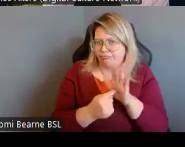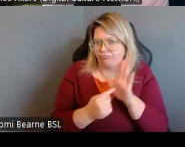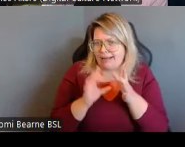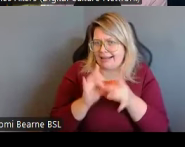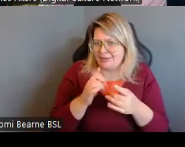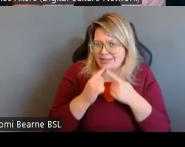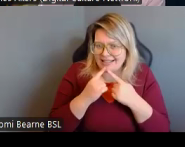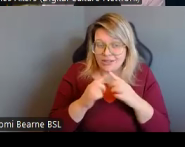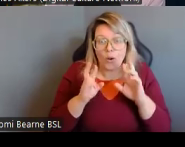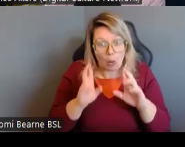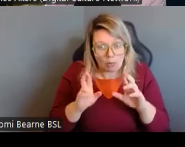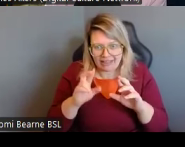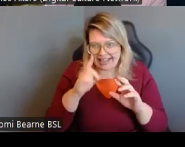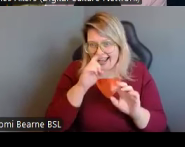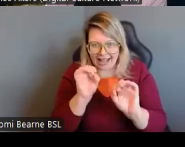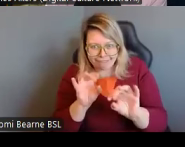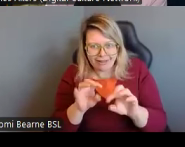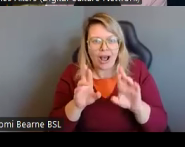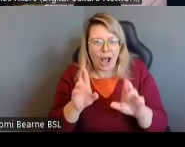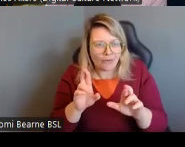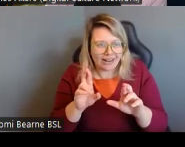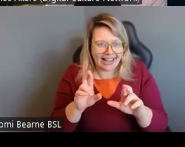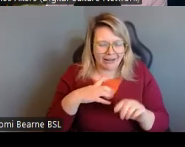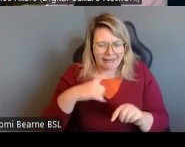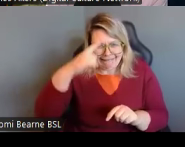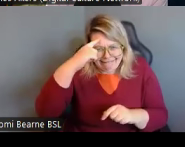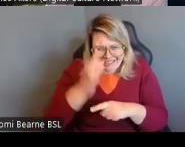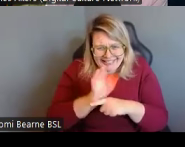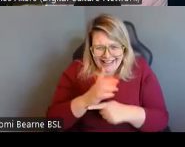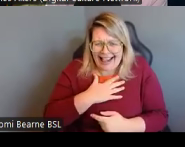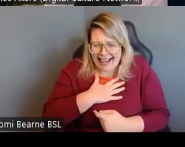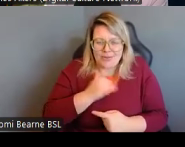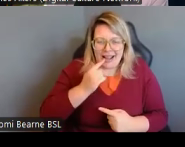Hopefully you won't be too scarred for the rest of the day when you think about this, but it's a great film.